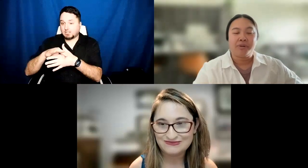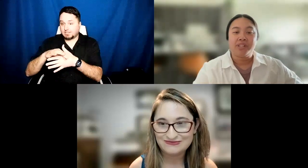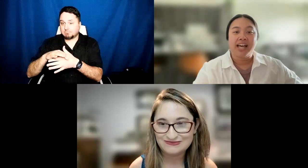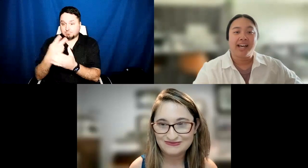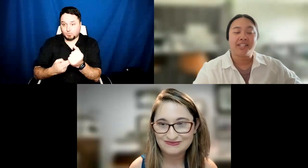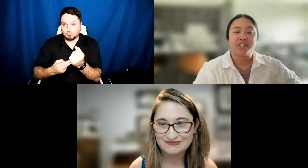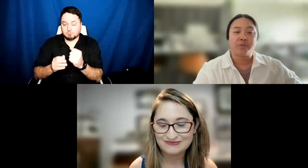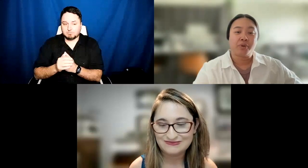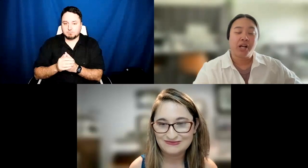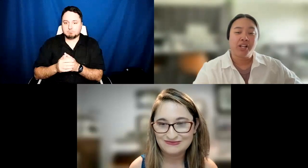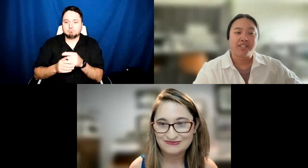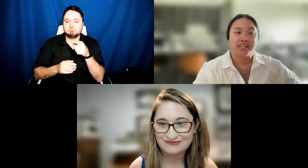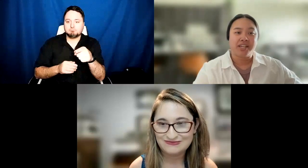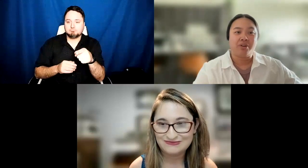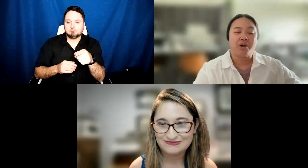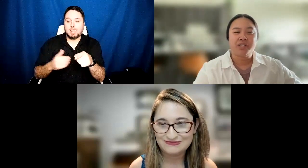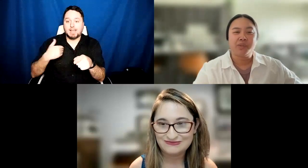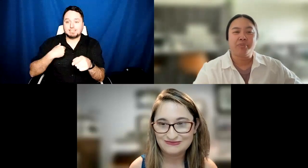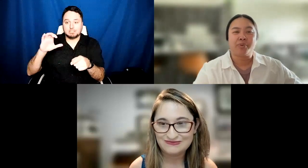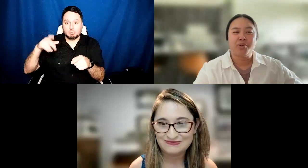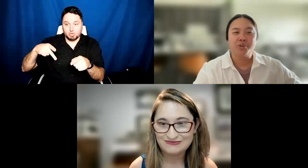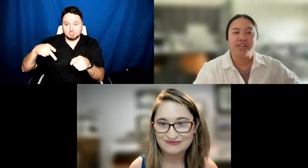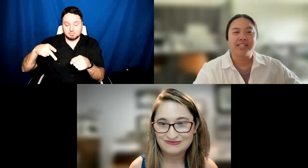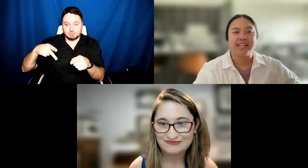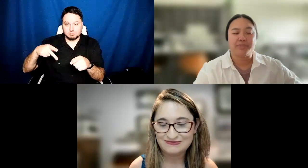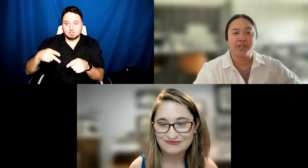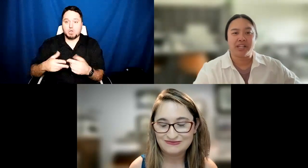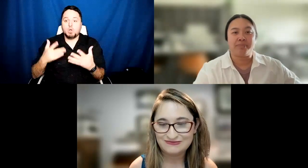Paola has cerebral palsy and wants to improve accessibility